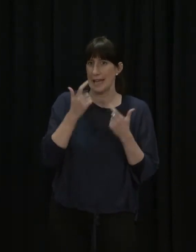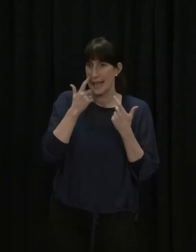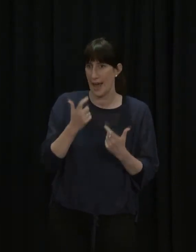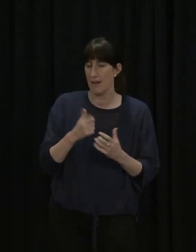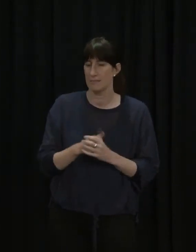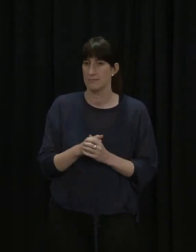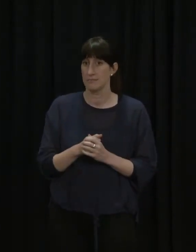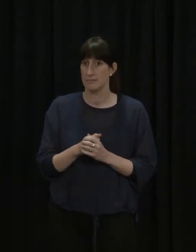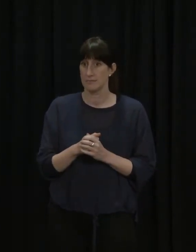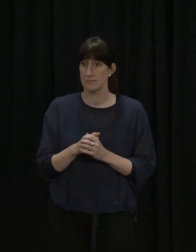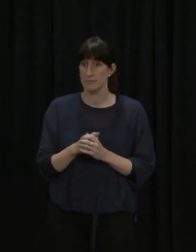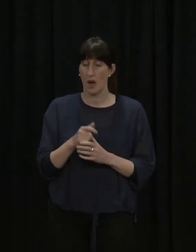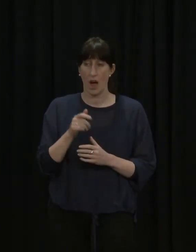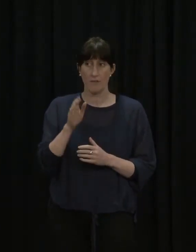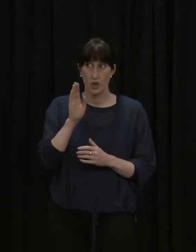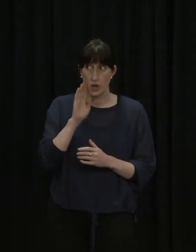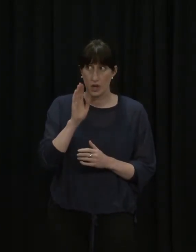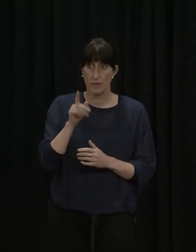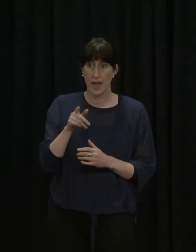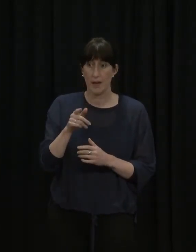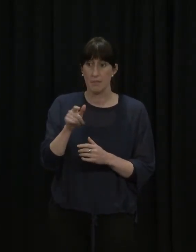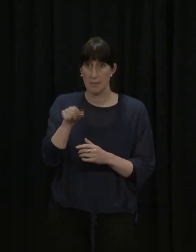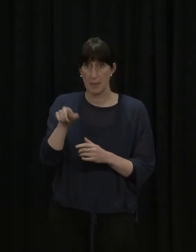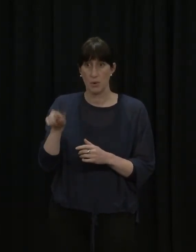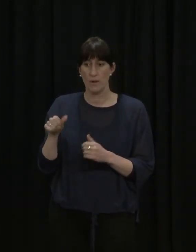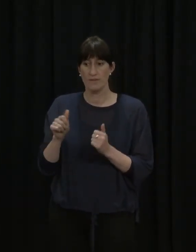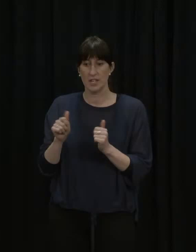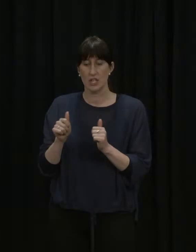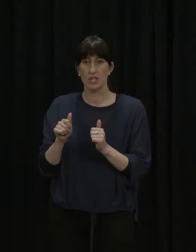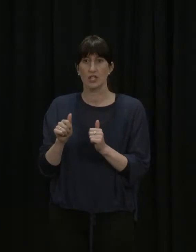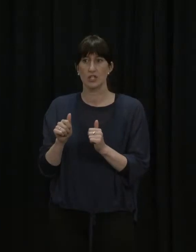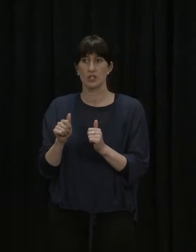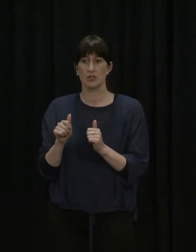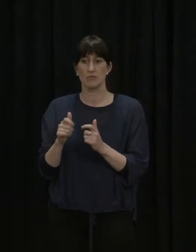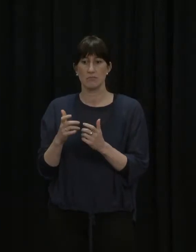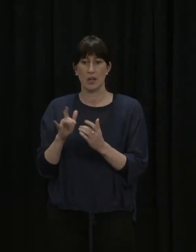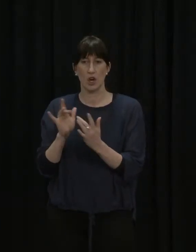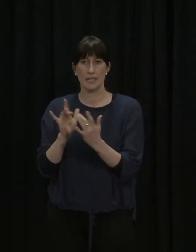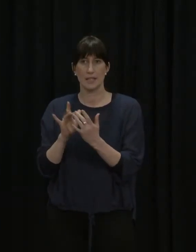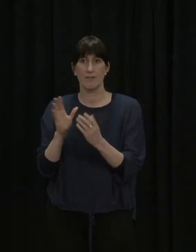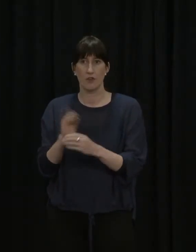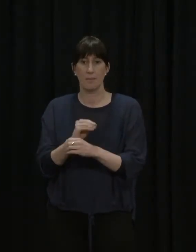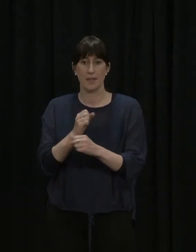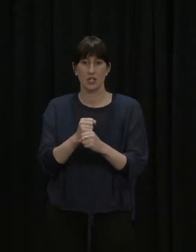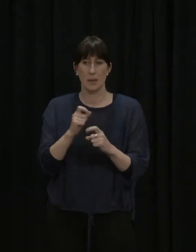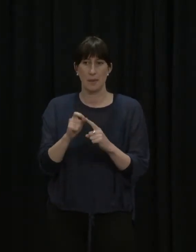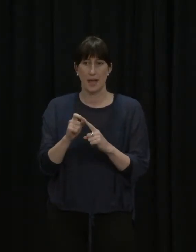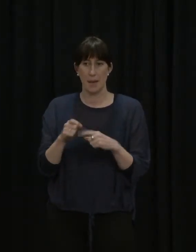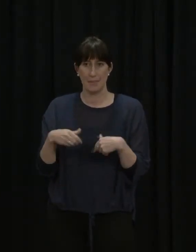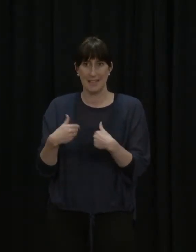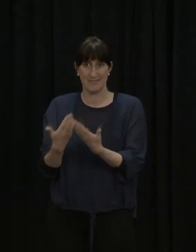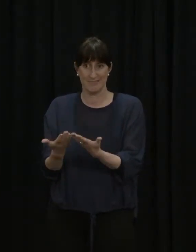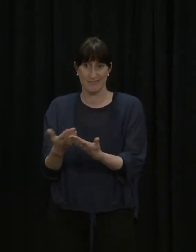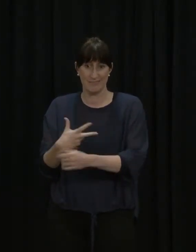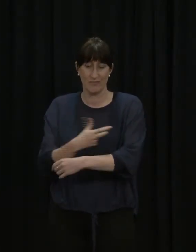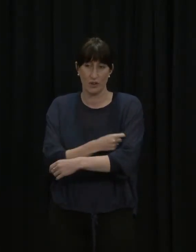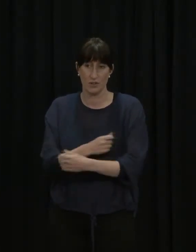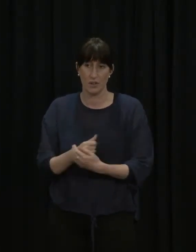they are the ones provide most